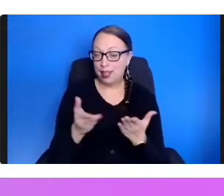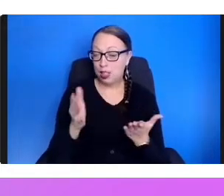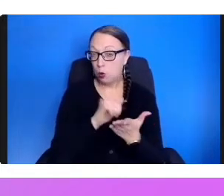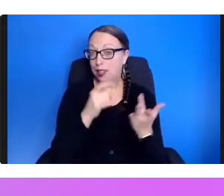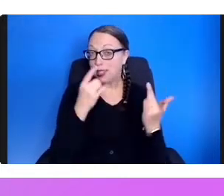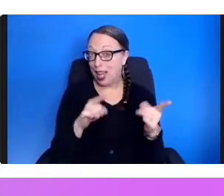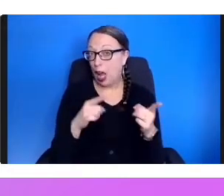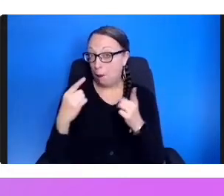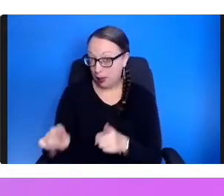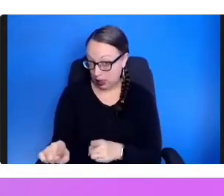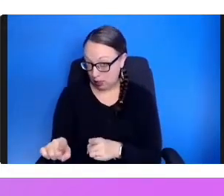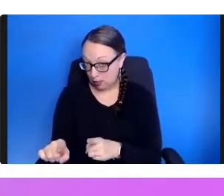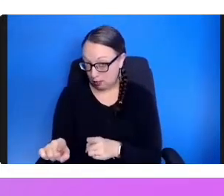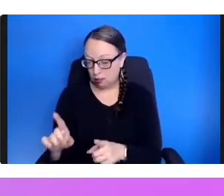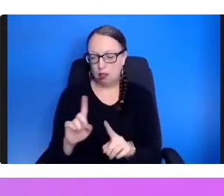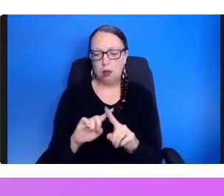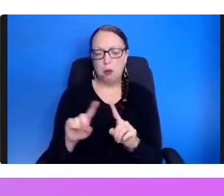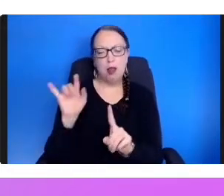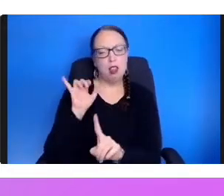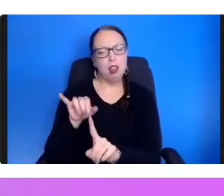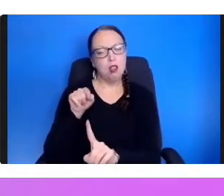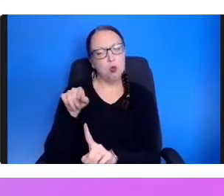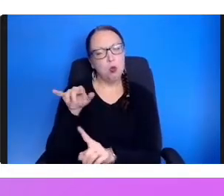but this is one area that actually is still